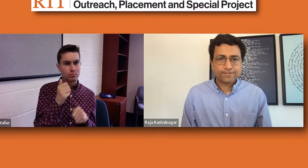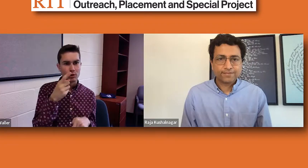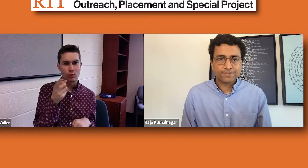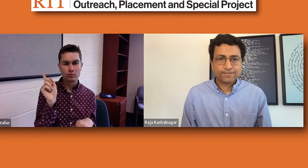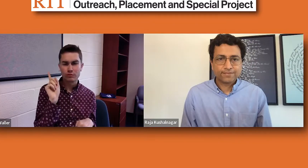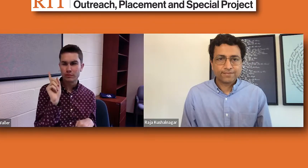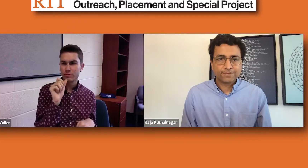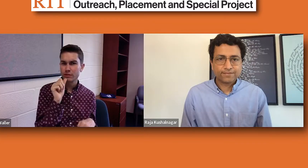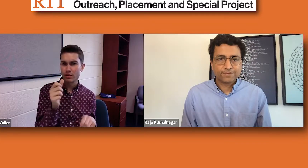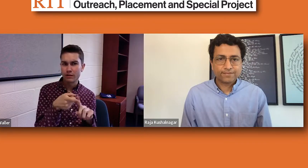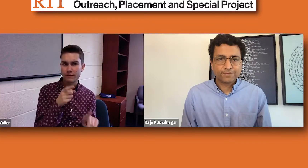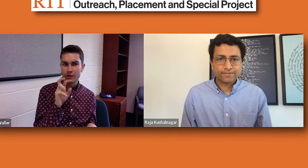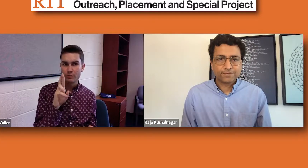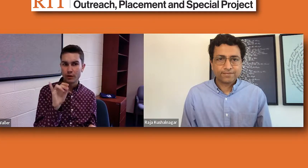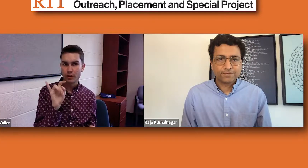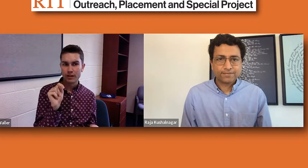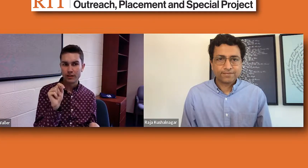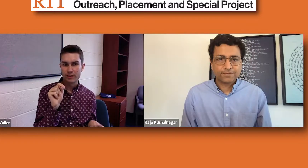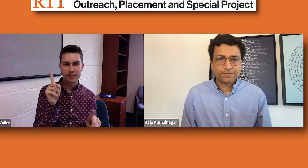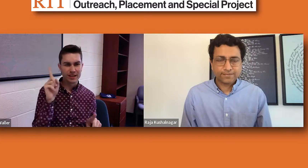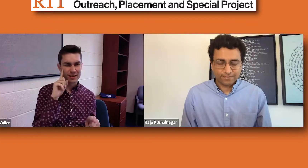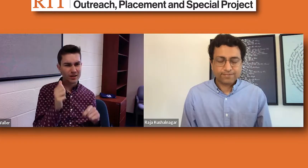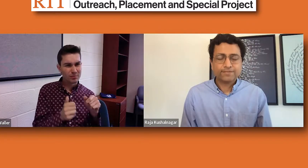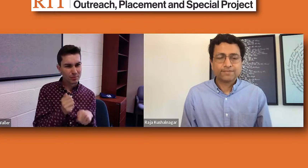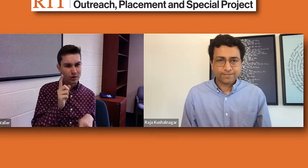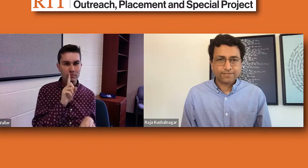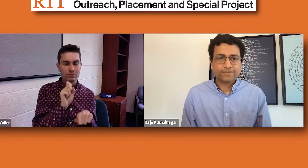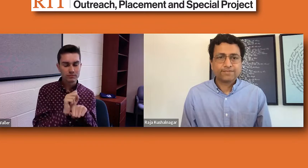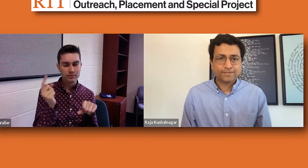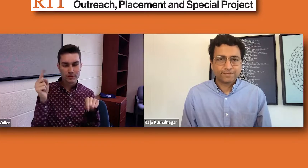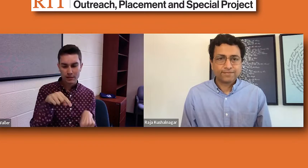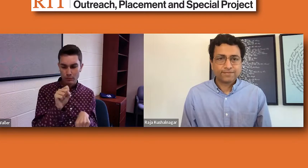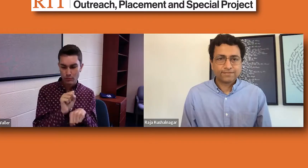And I remember half of the people being hearing and not from our